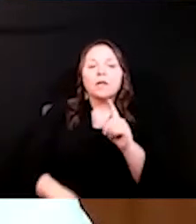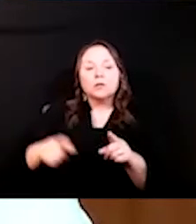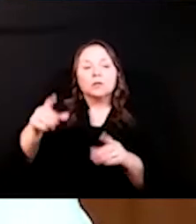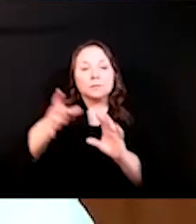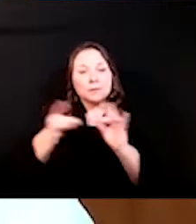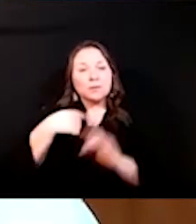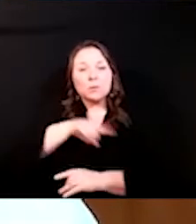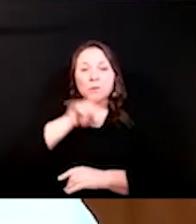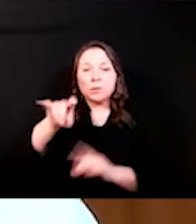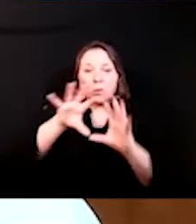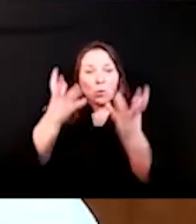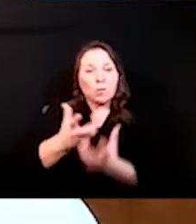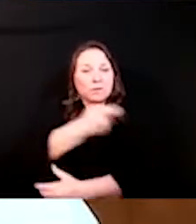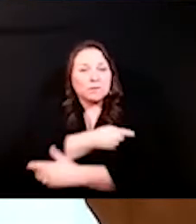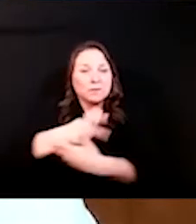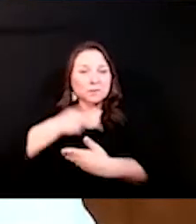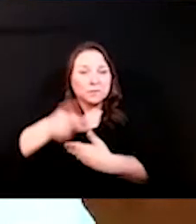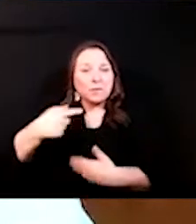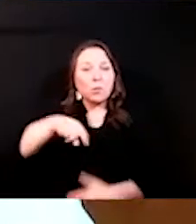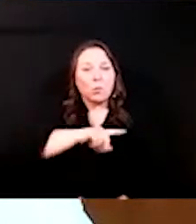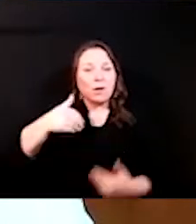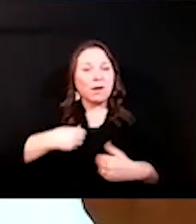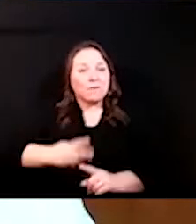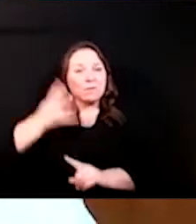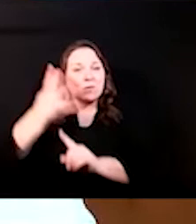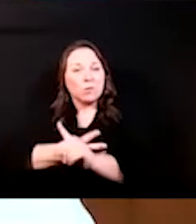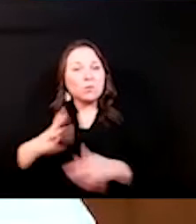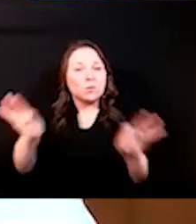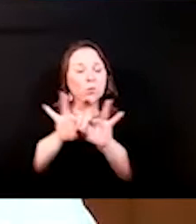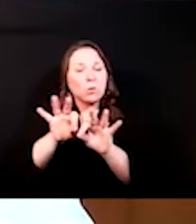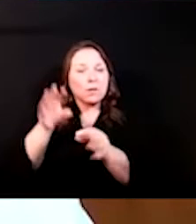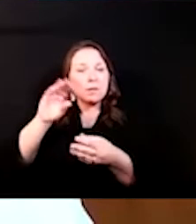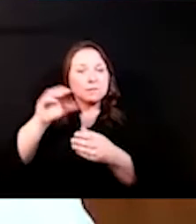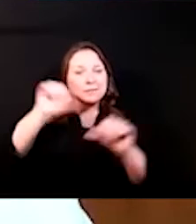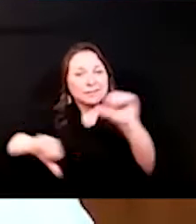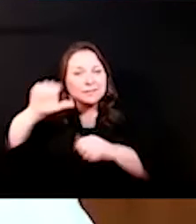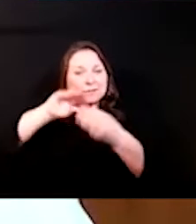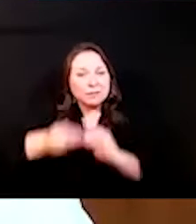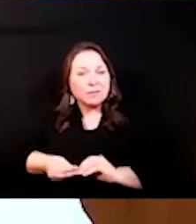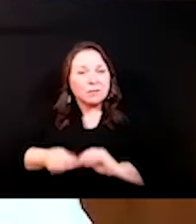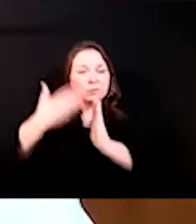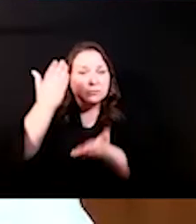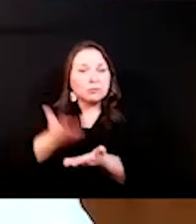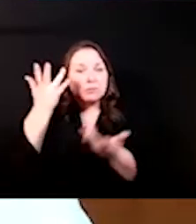MENTIONED THAT WE NEED A GLOBAL VACCINATION PROGRAM. WE HAVE FOUR MONTHS' WORTH OF DATA THAT SHOW US THAT PEOPLE